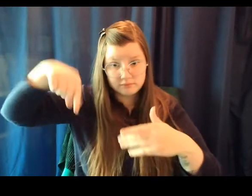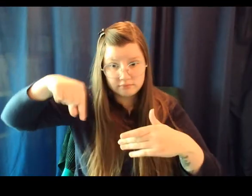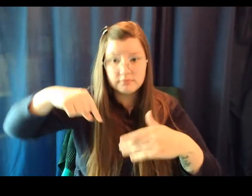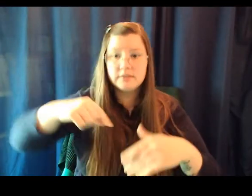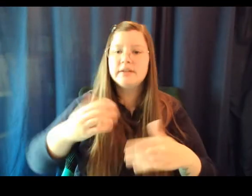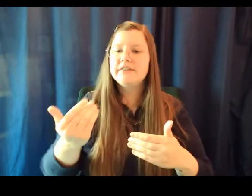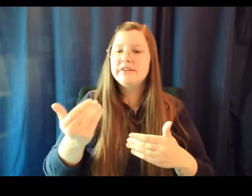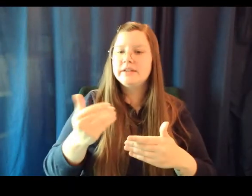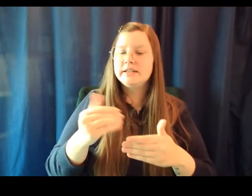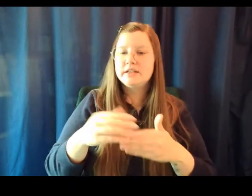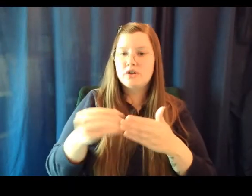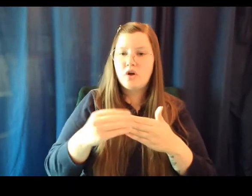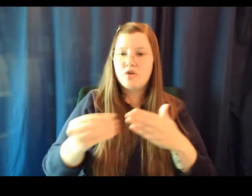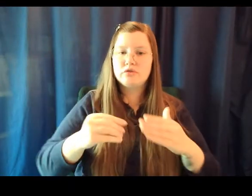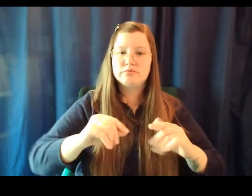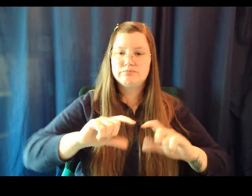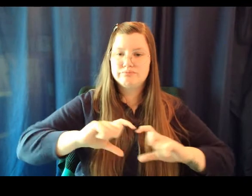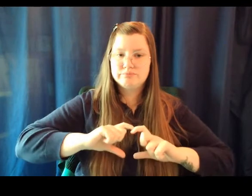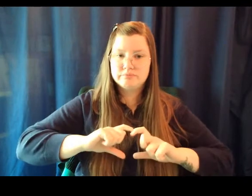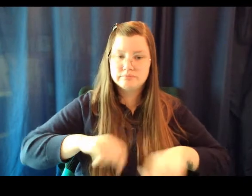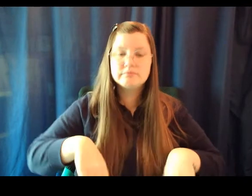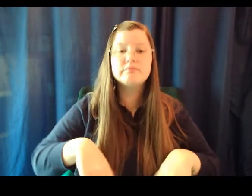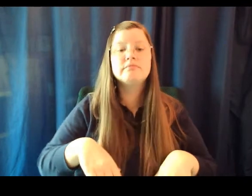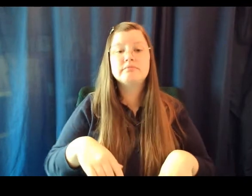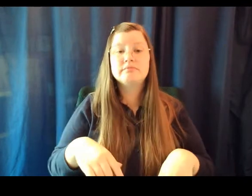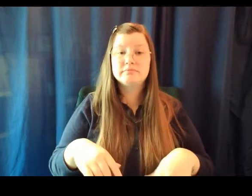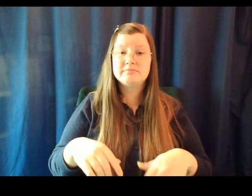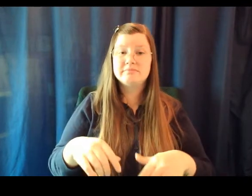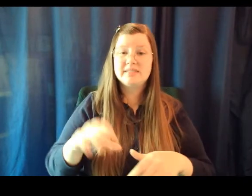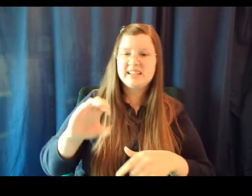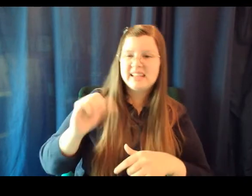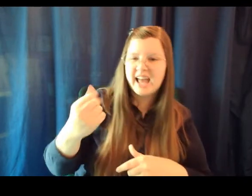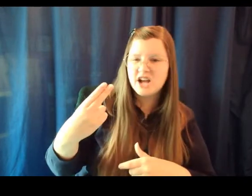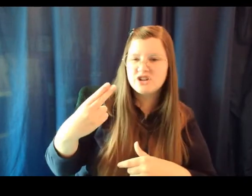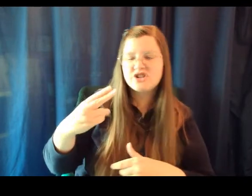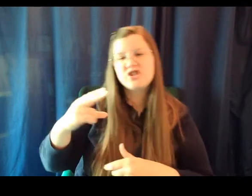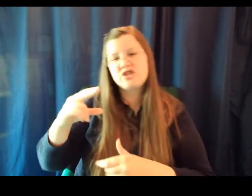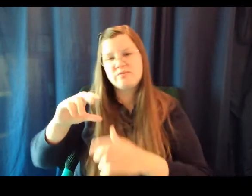From the Library: Seniors: Please turn in ALL your library books